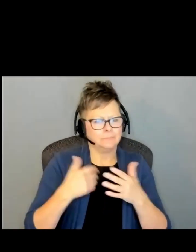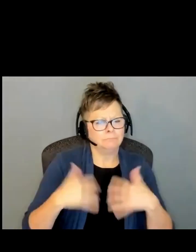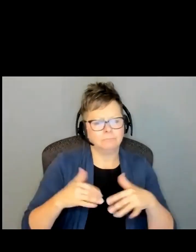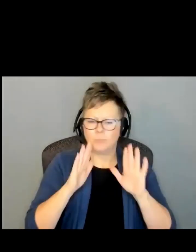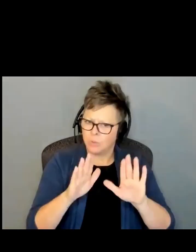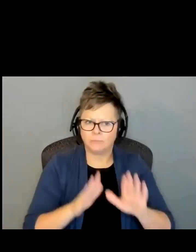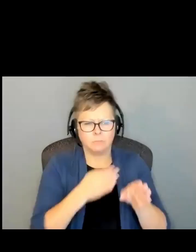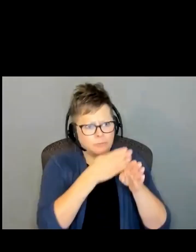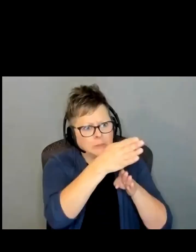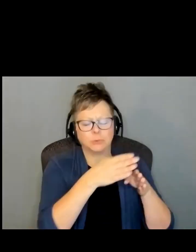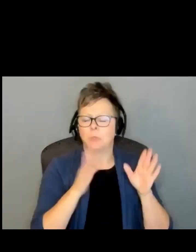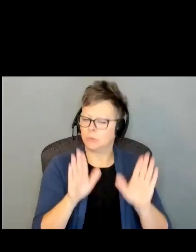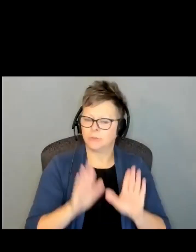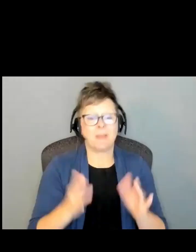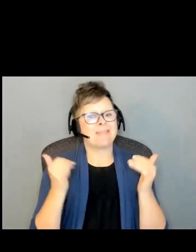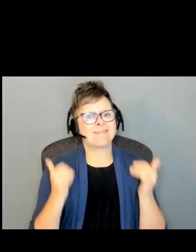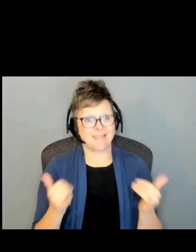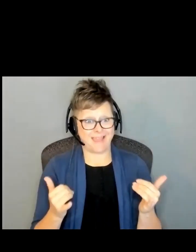I think now we get to move on to some real substantive questions.